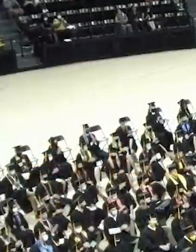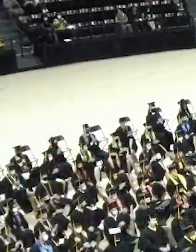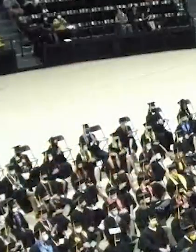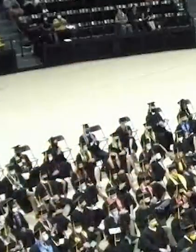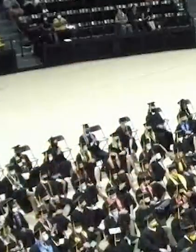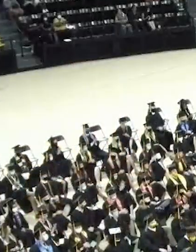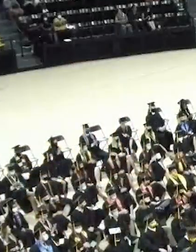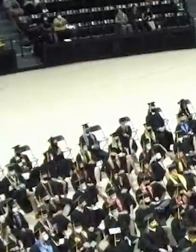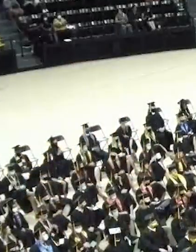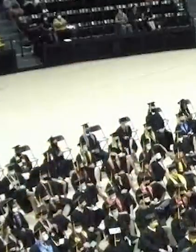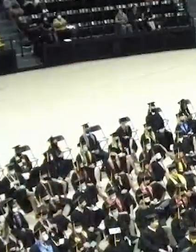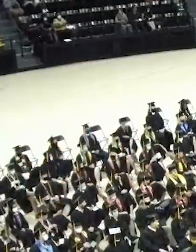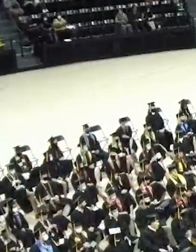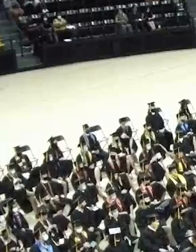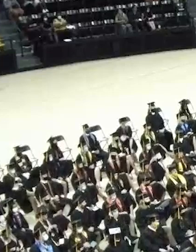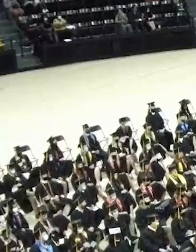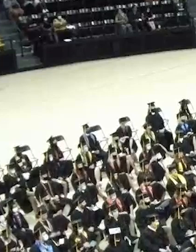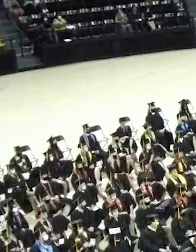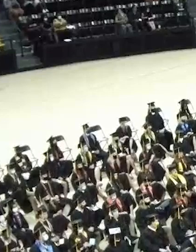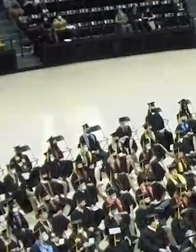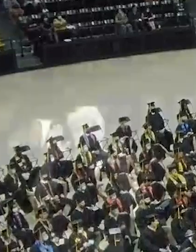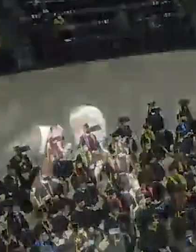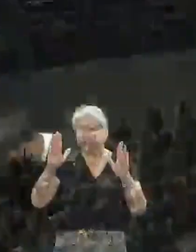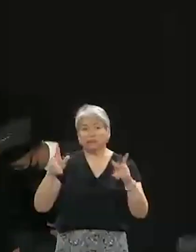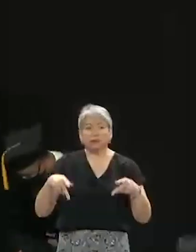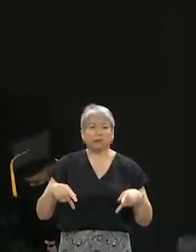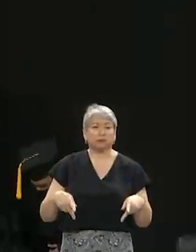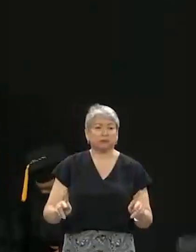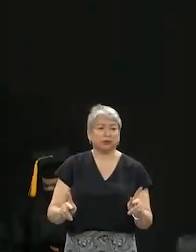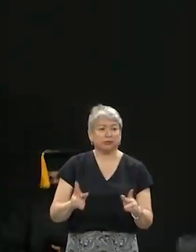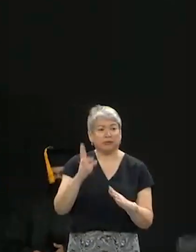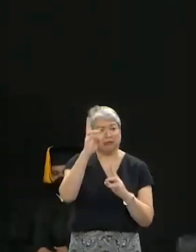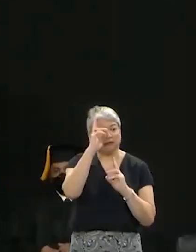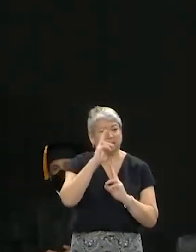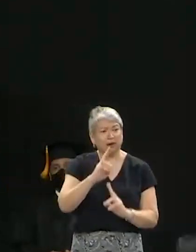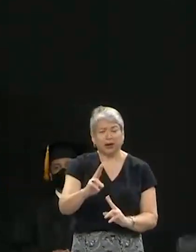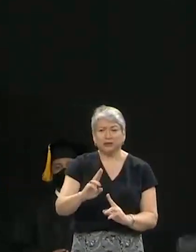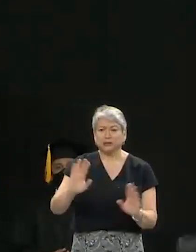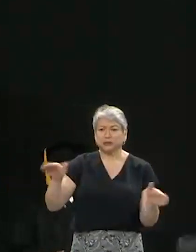It is indeed a great privilege and honor for me to invite to the podium